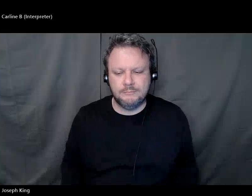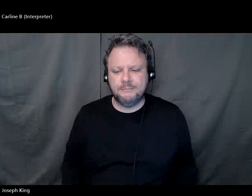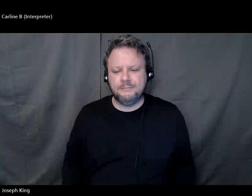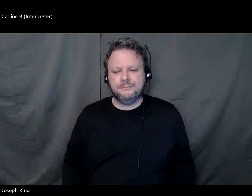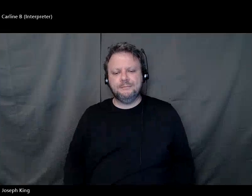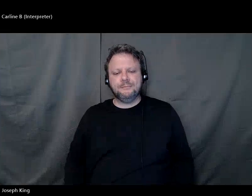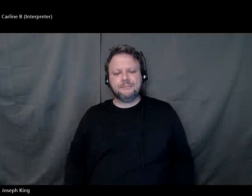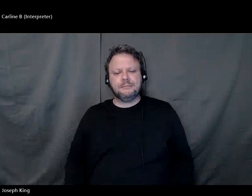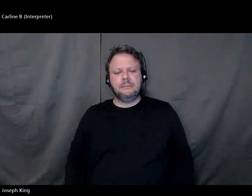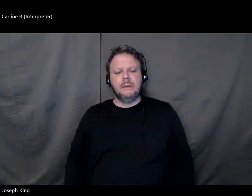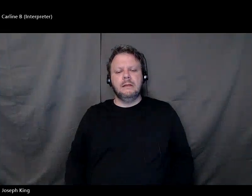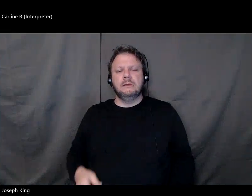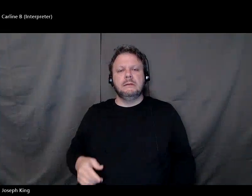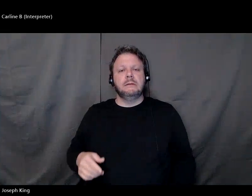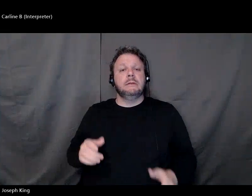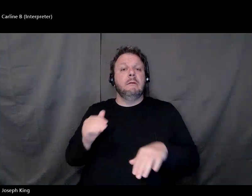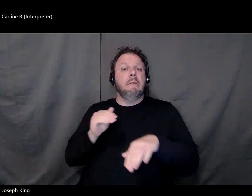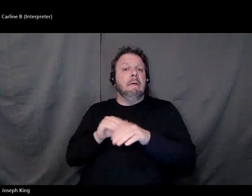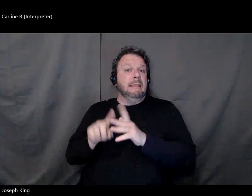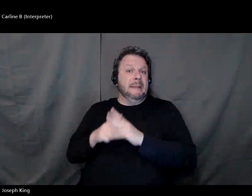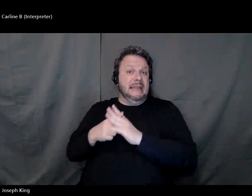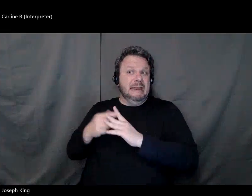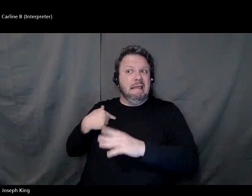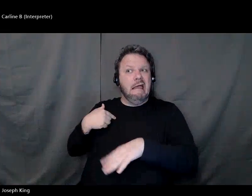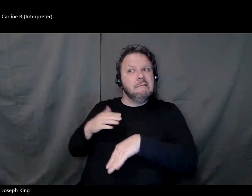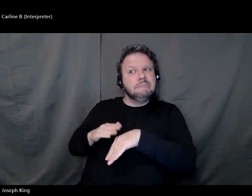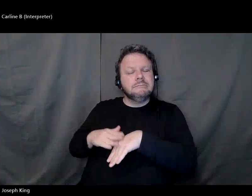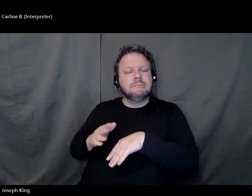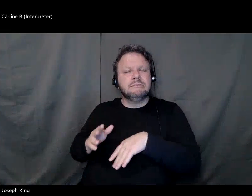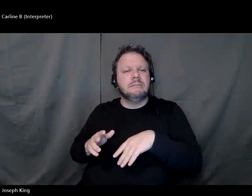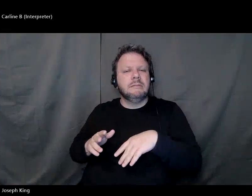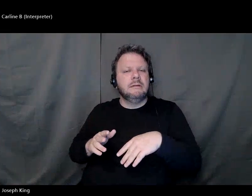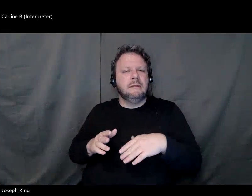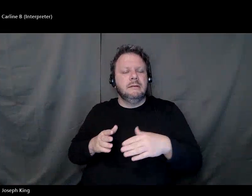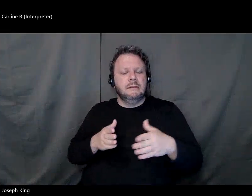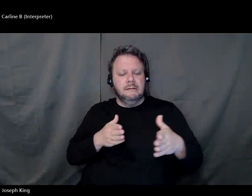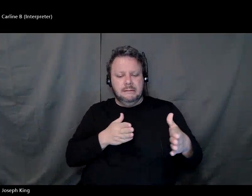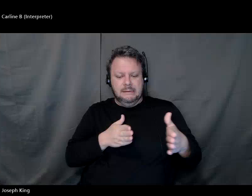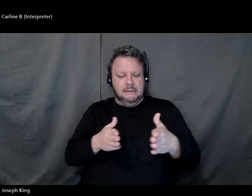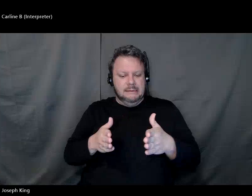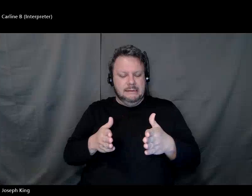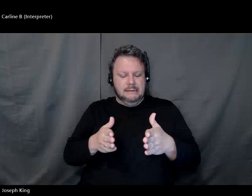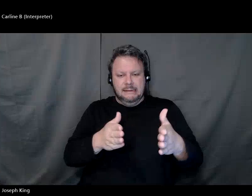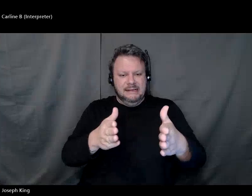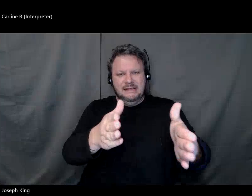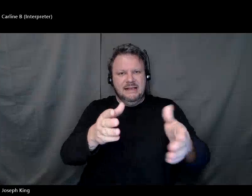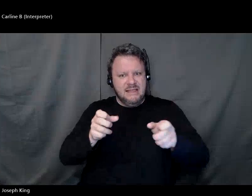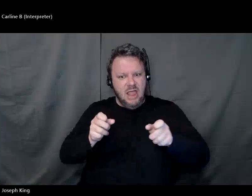So I I hinted at the beginning. You know the way that the path forward and the real opportunity areas,